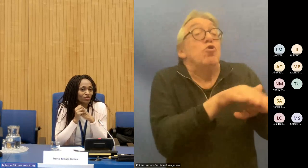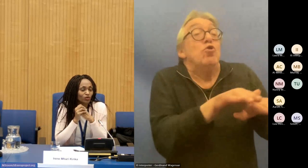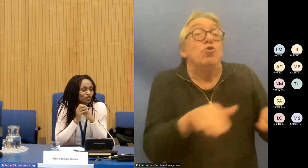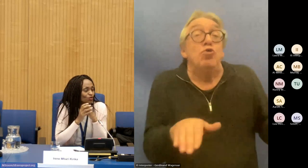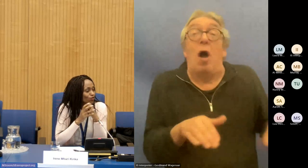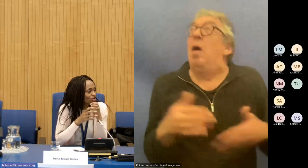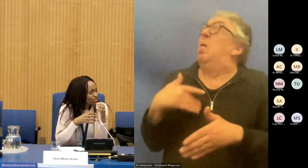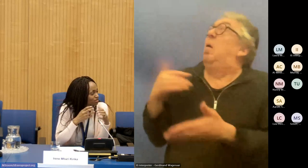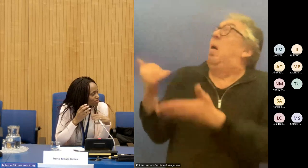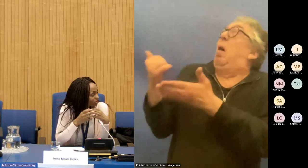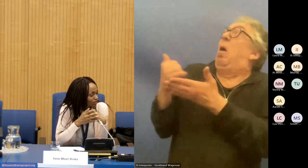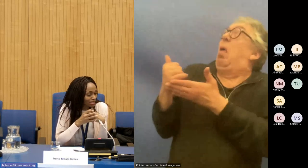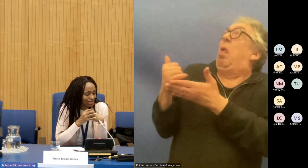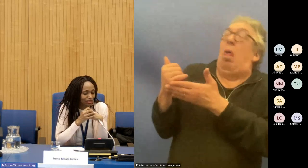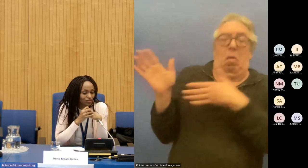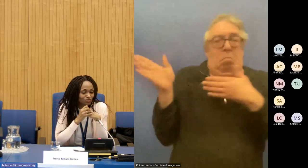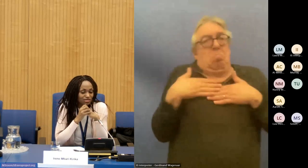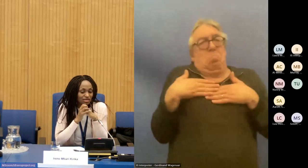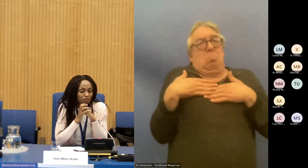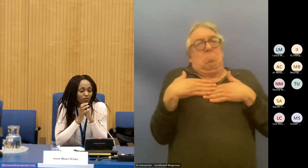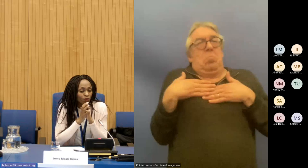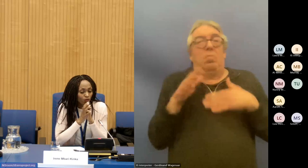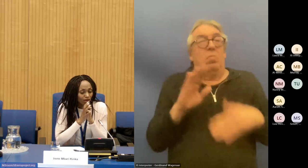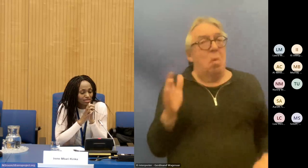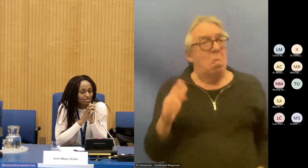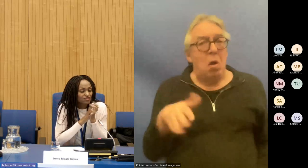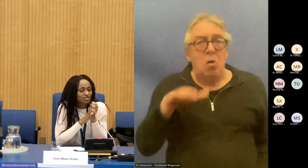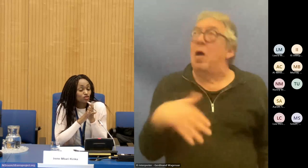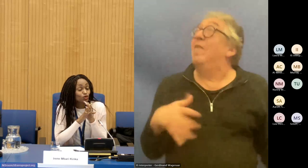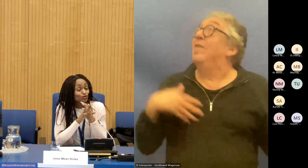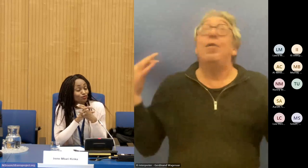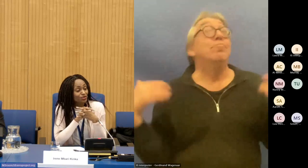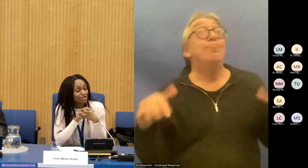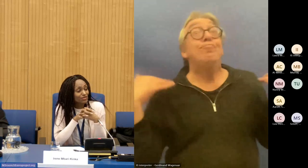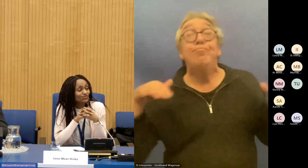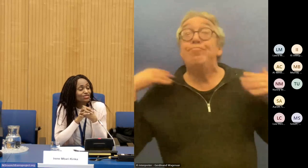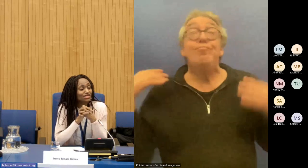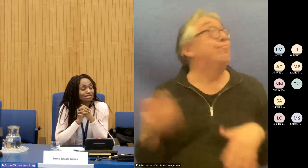but also it becomes a regular engagement. One I have seen that is also very interesting,